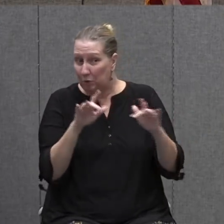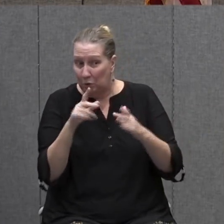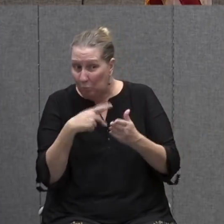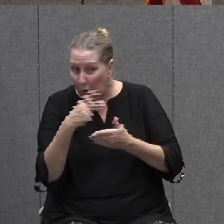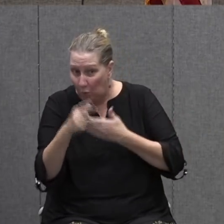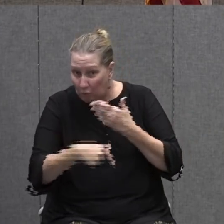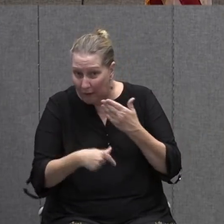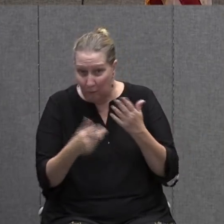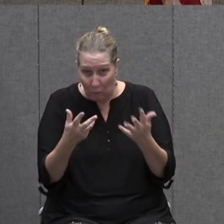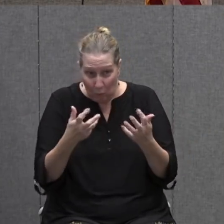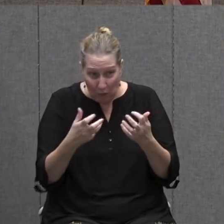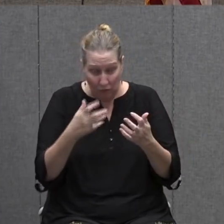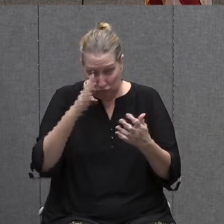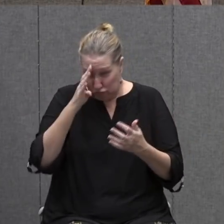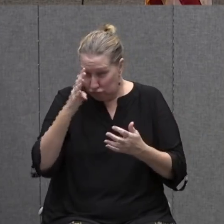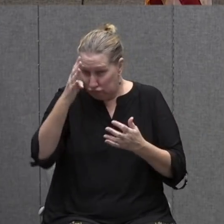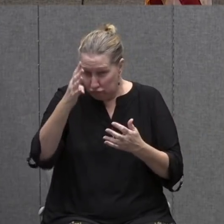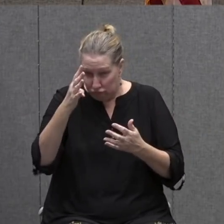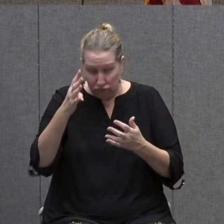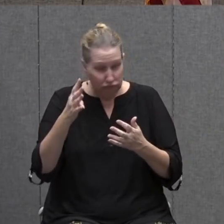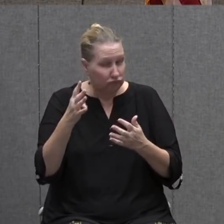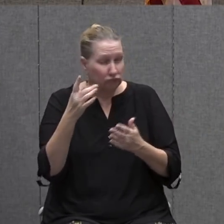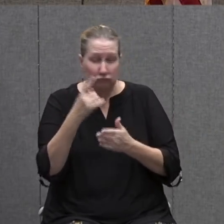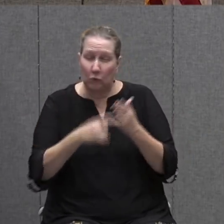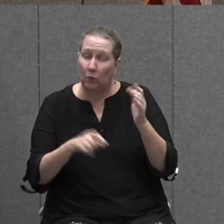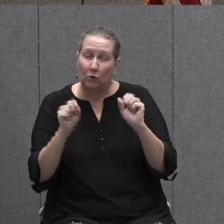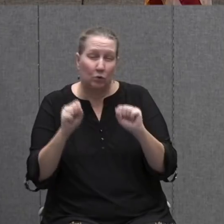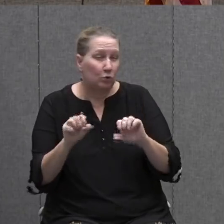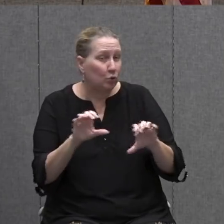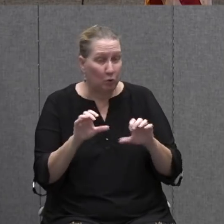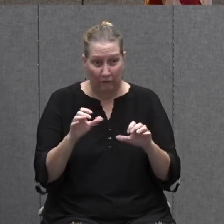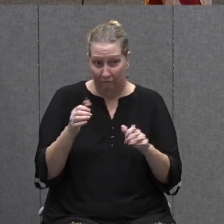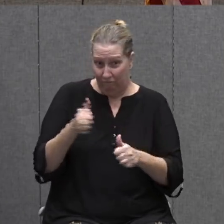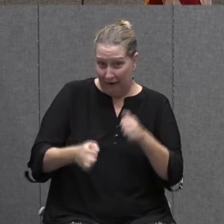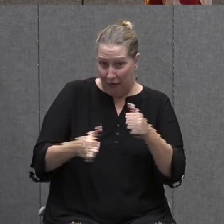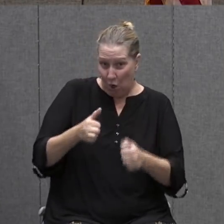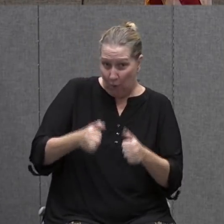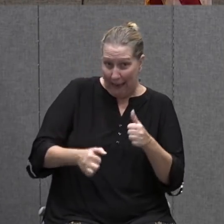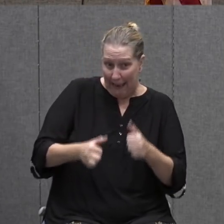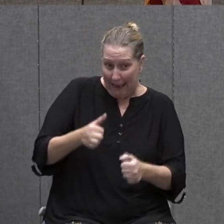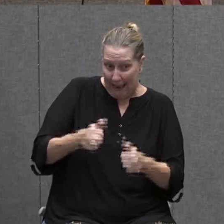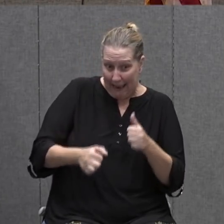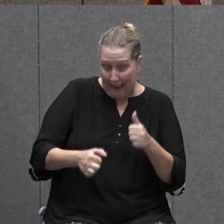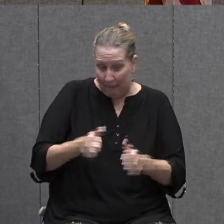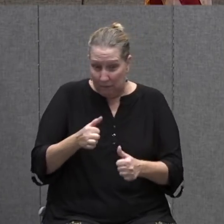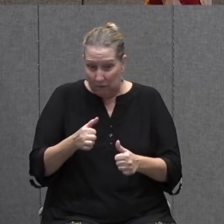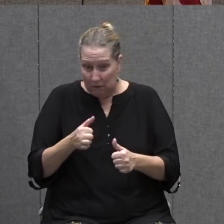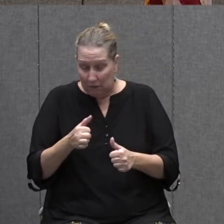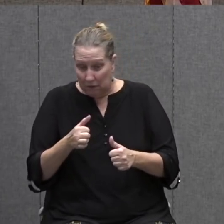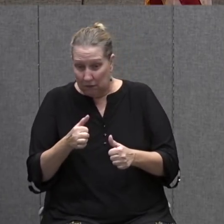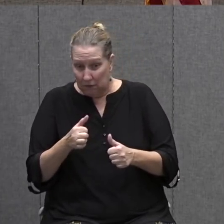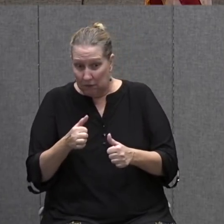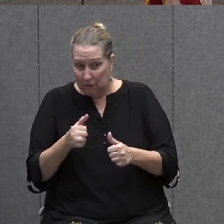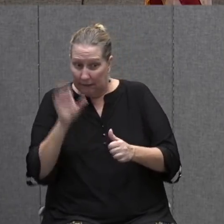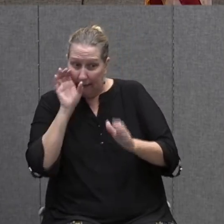What kind of cool things could you create? Video games, images, the latest, greatest app.